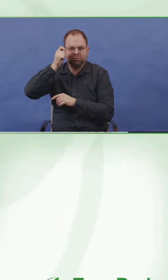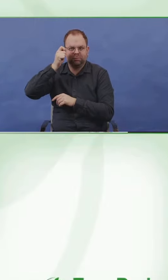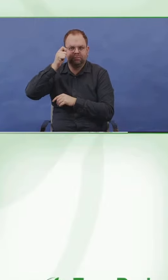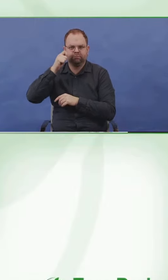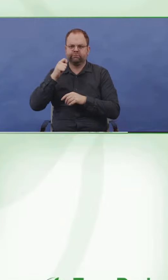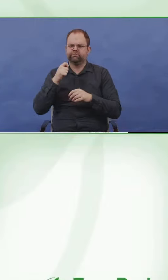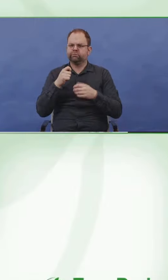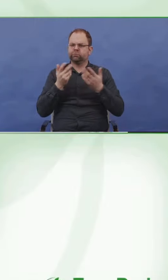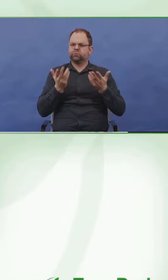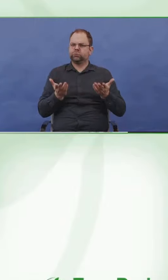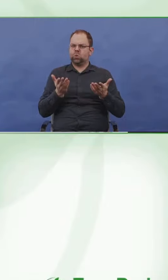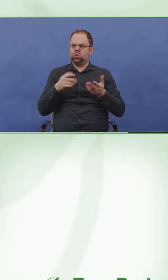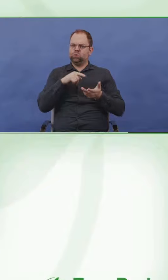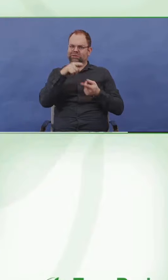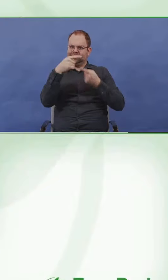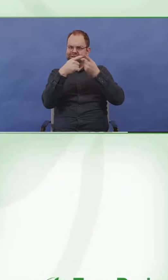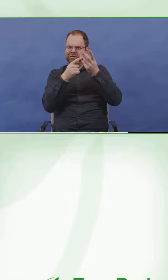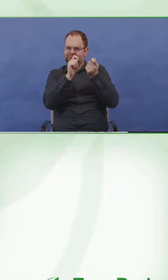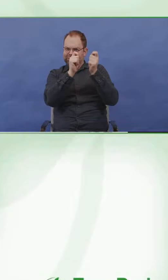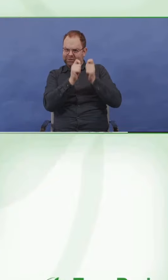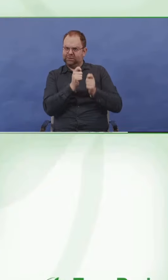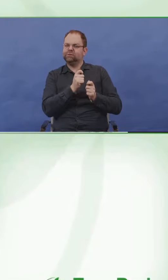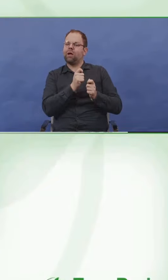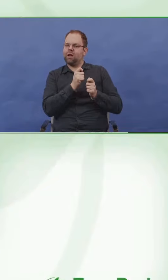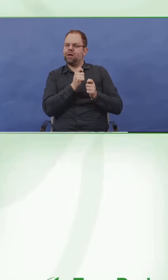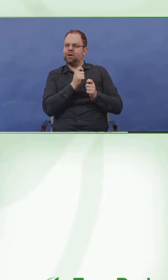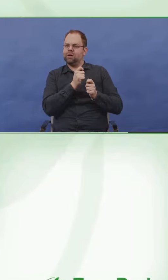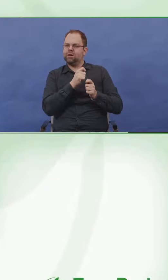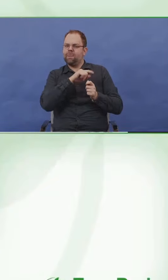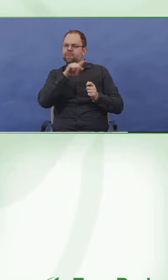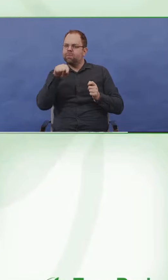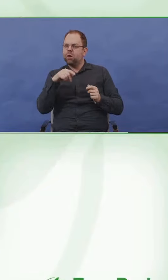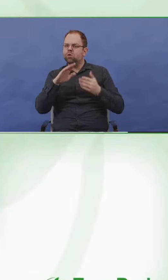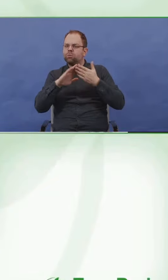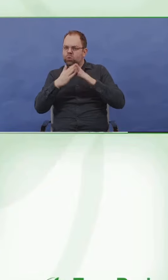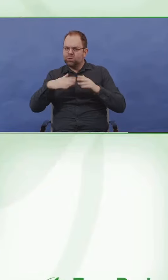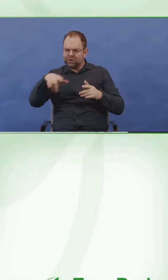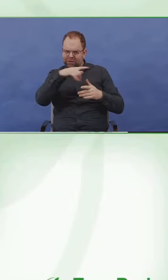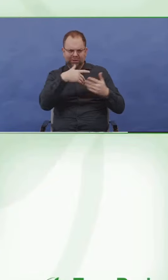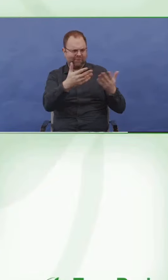The UN system has not yet been reaching a clear understanding of